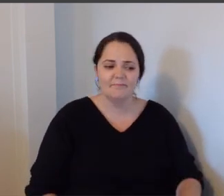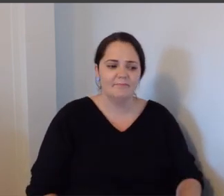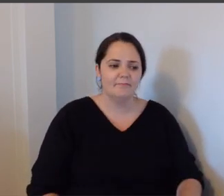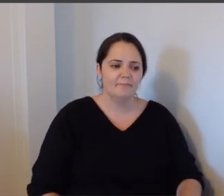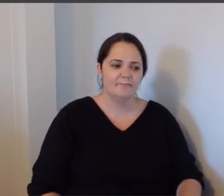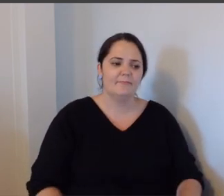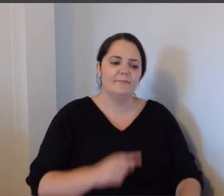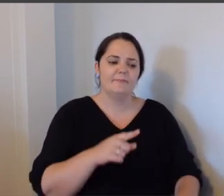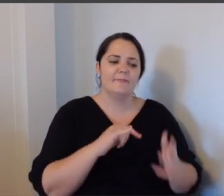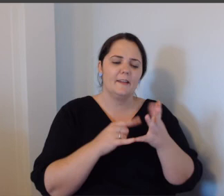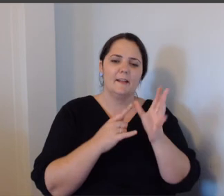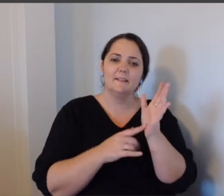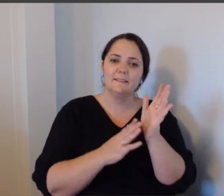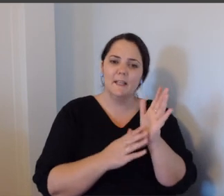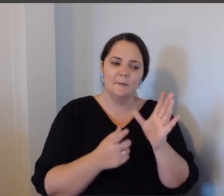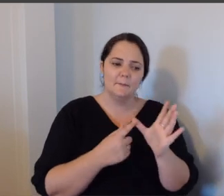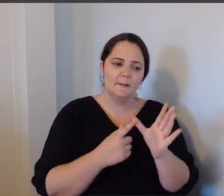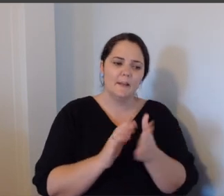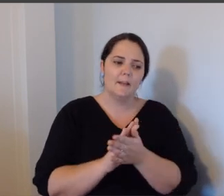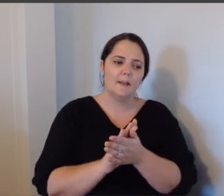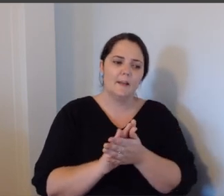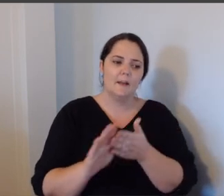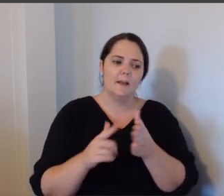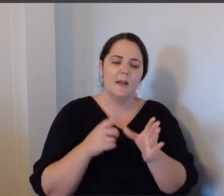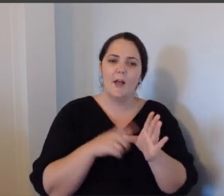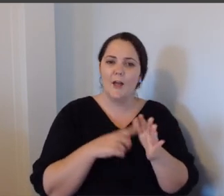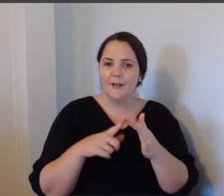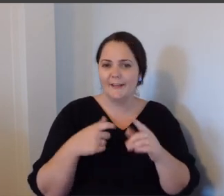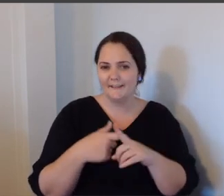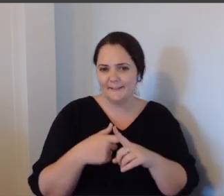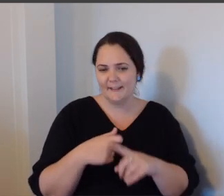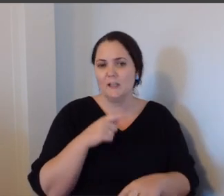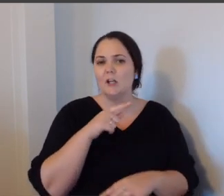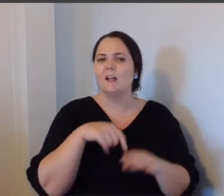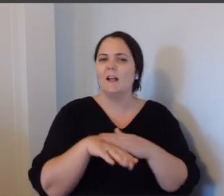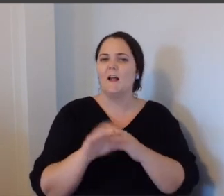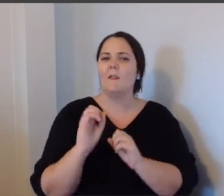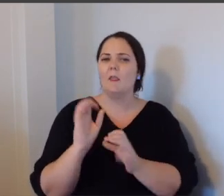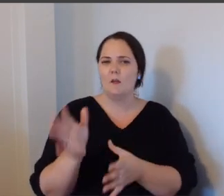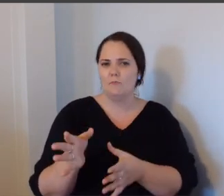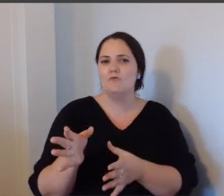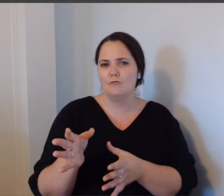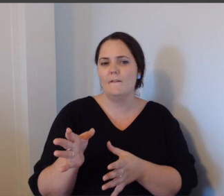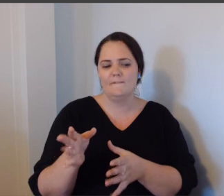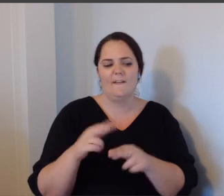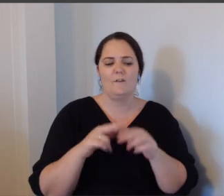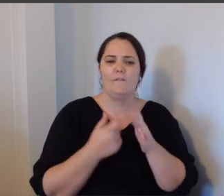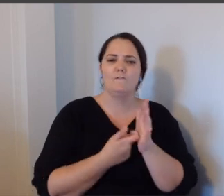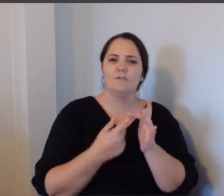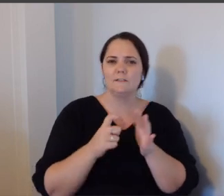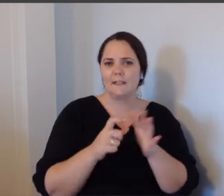Frida Kahlo in Julie Taymore's film from 2002. Now, Kahlo's life was undeniably tragic